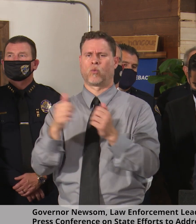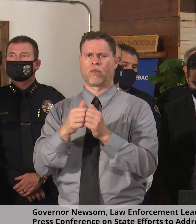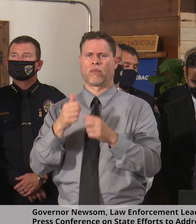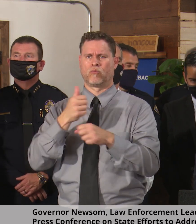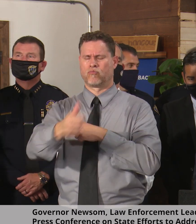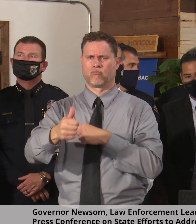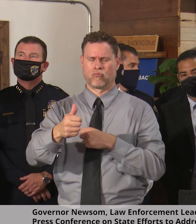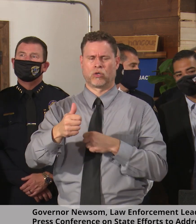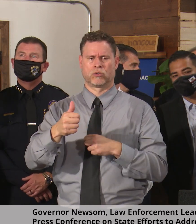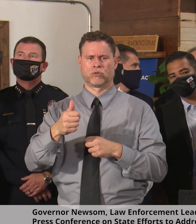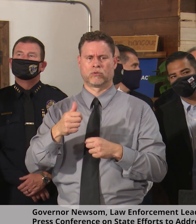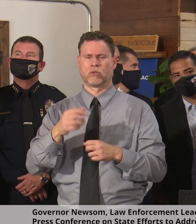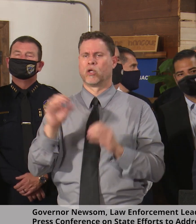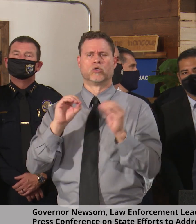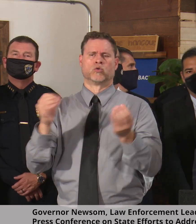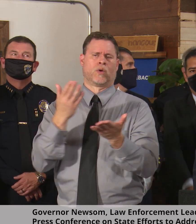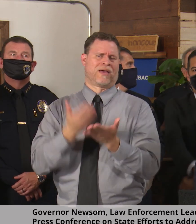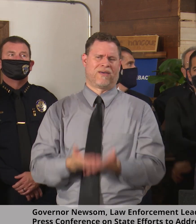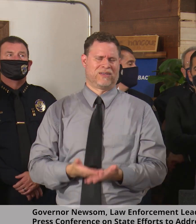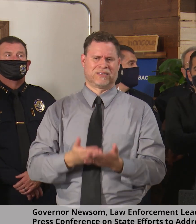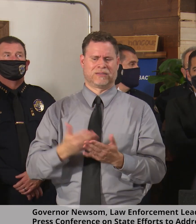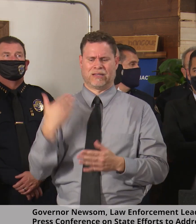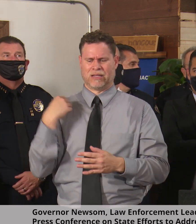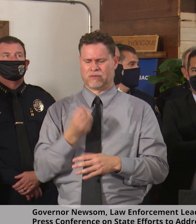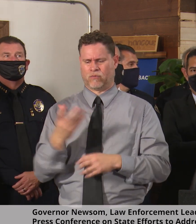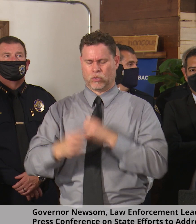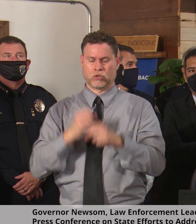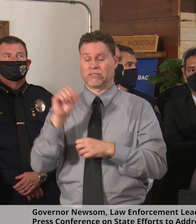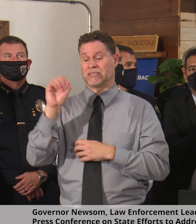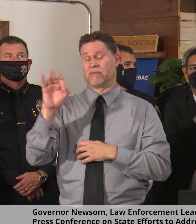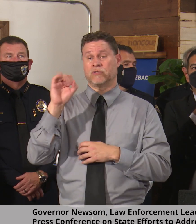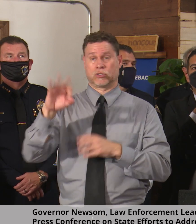Well there's no evidence of that in the last few years. In fact San Francisco initiated the